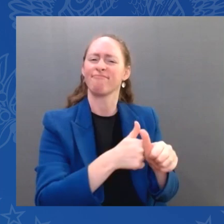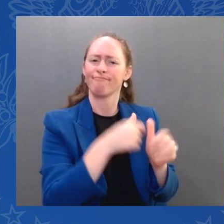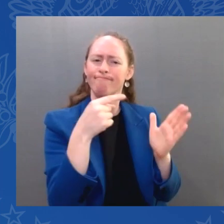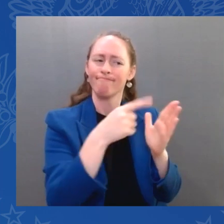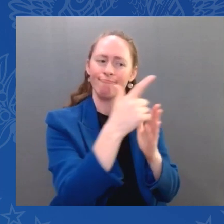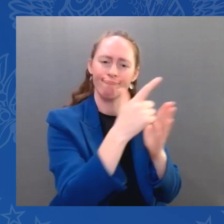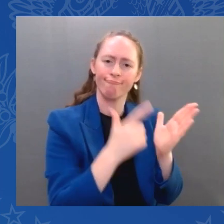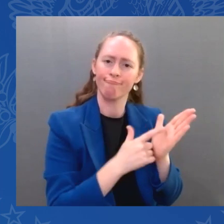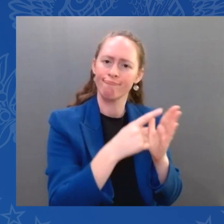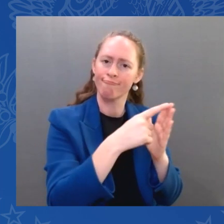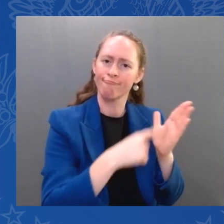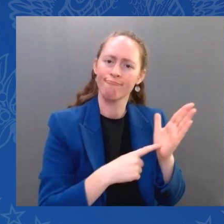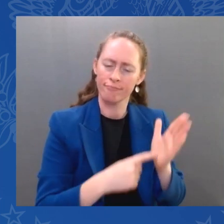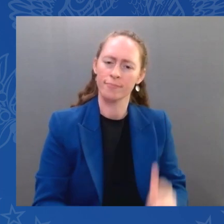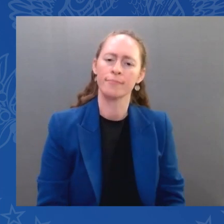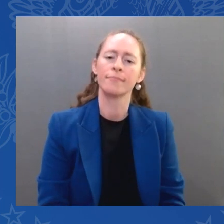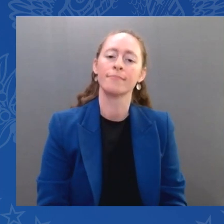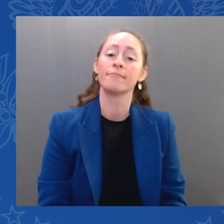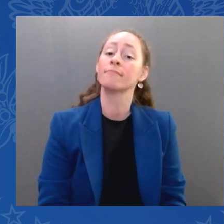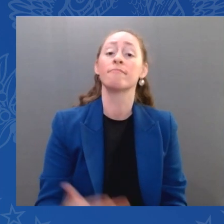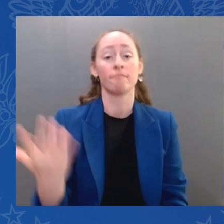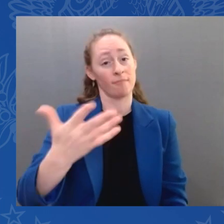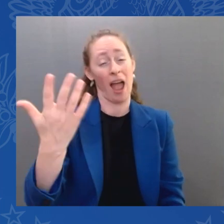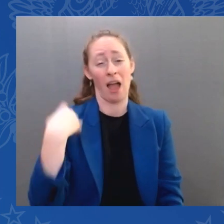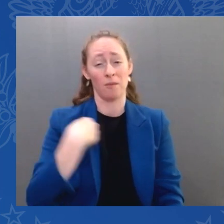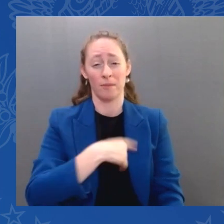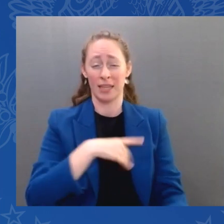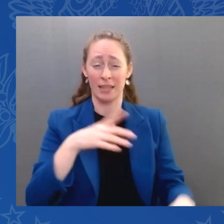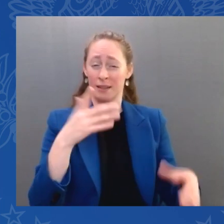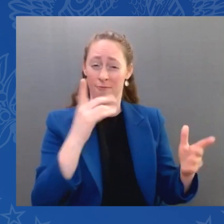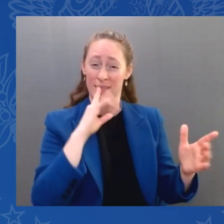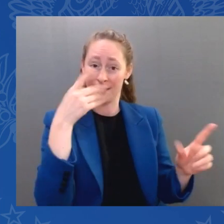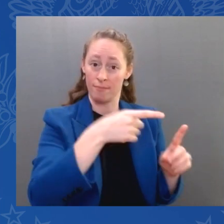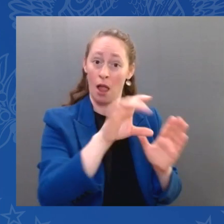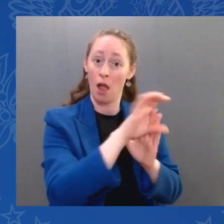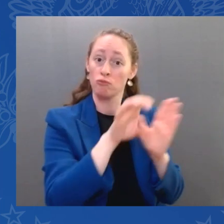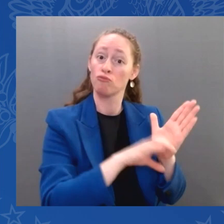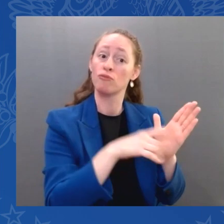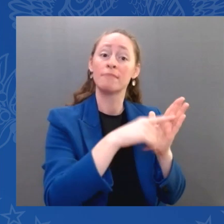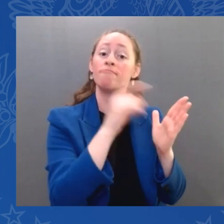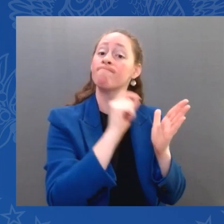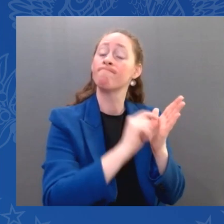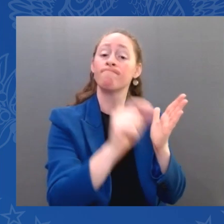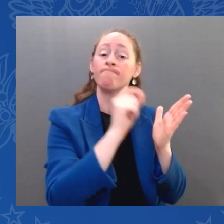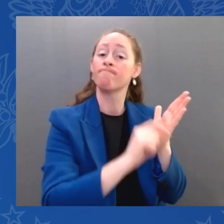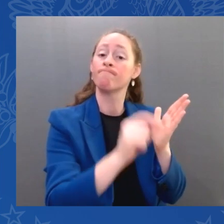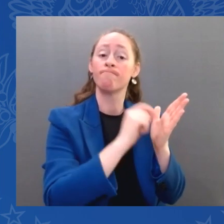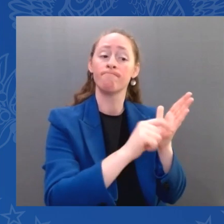That's what civilization is. That's what we have been at our best. That's what America must always be: